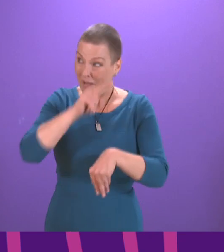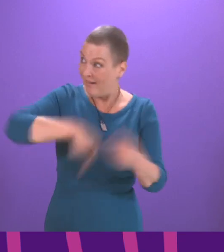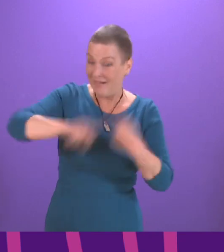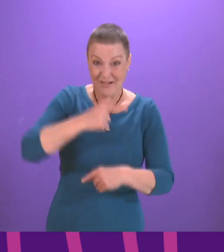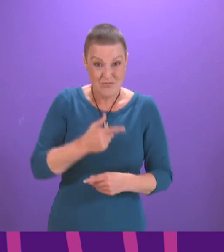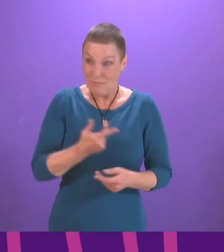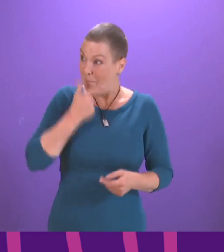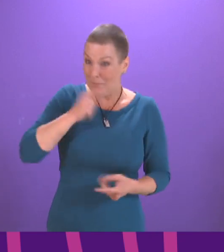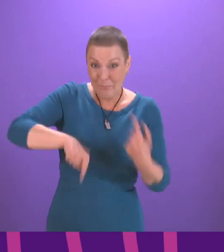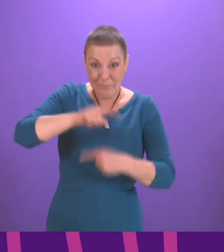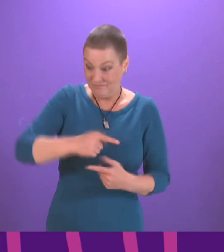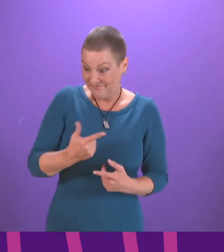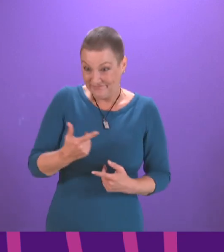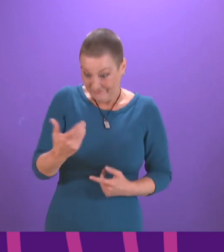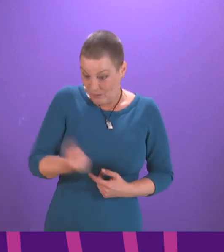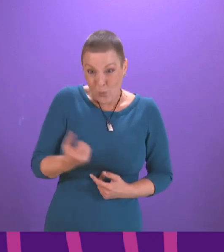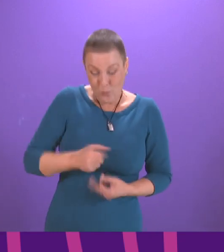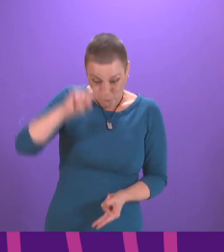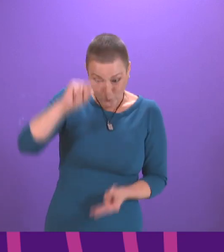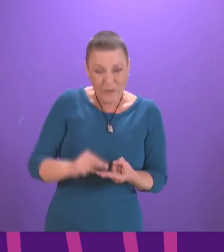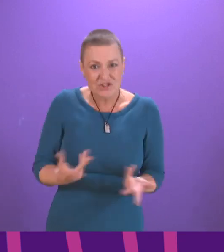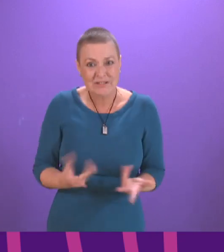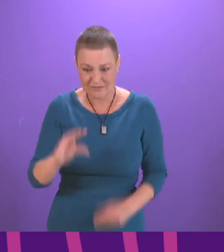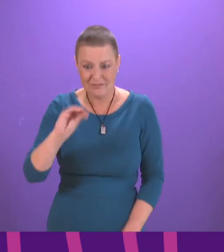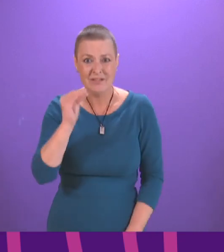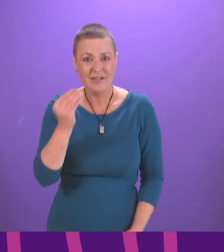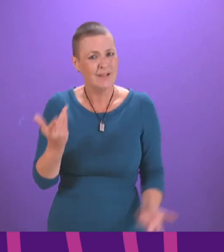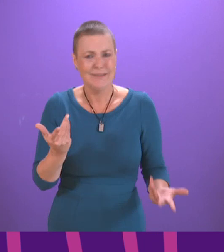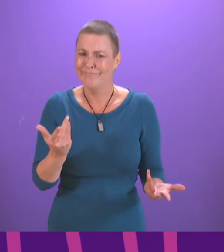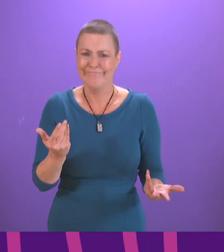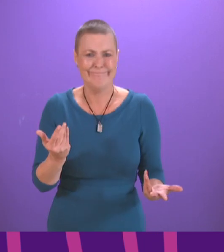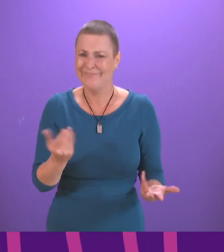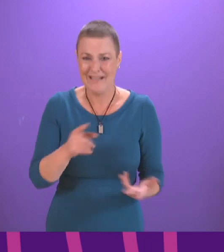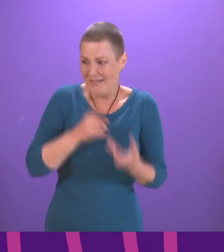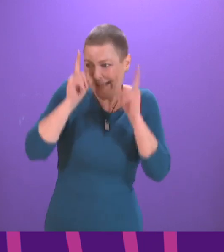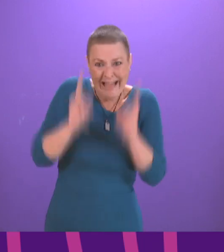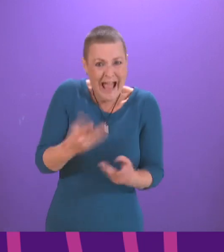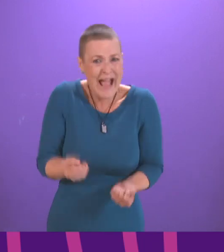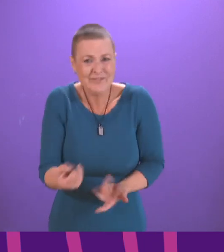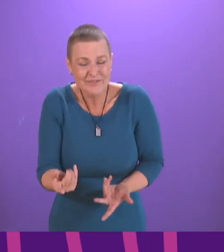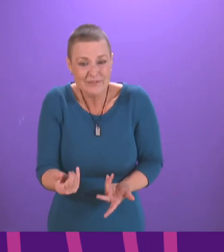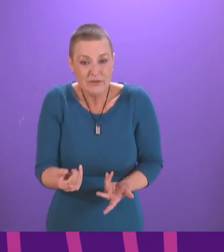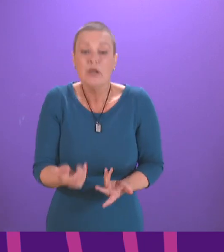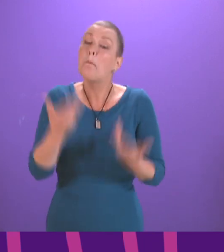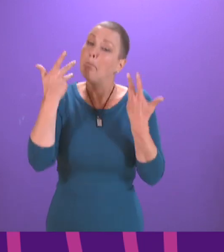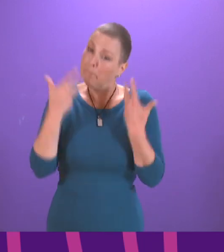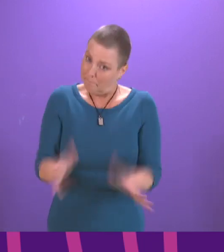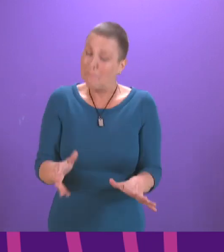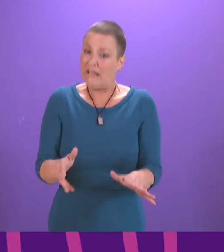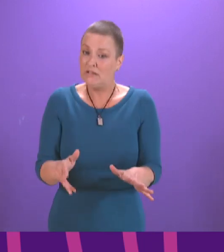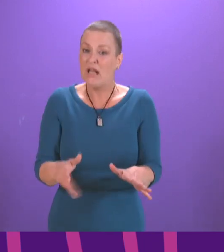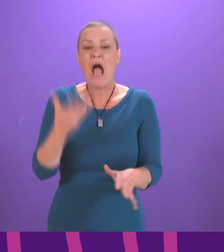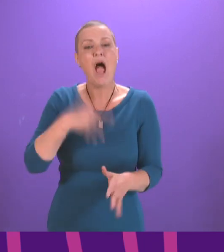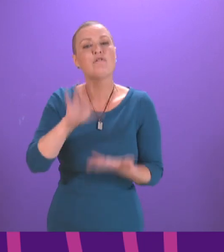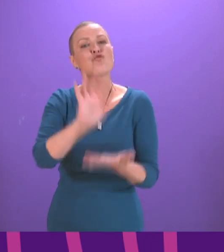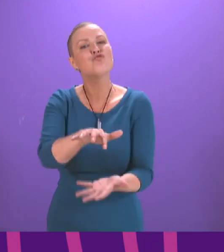the country in the form of reduced pay packets, which nobody wants to see. For businesses